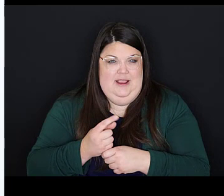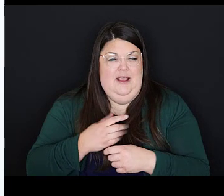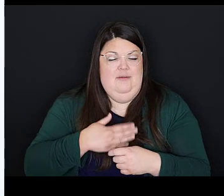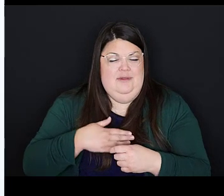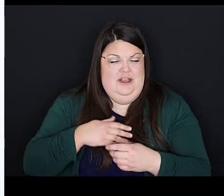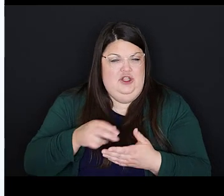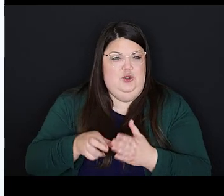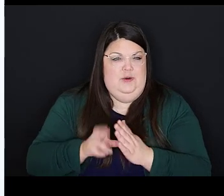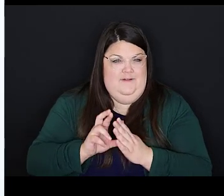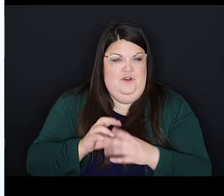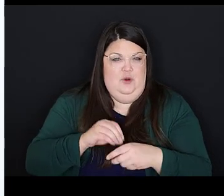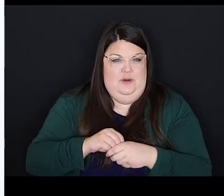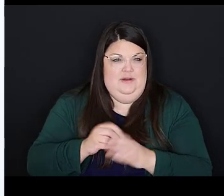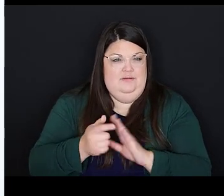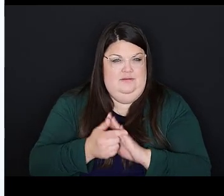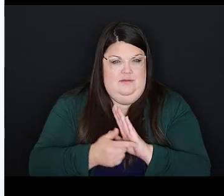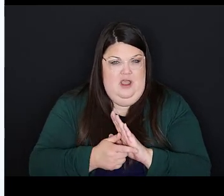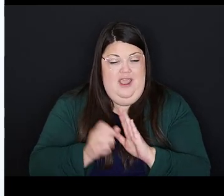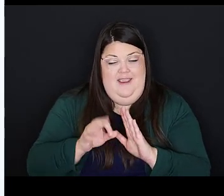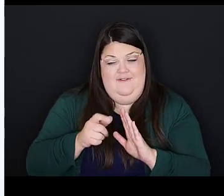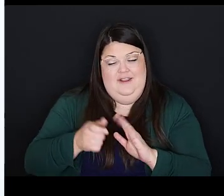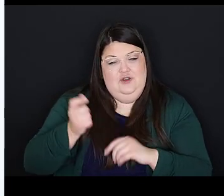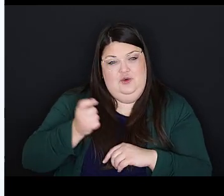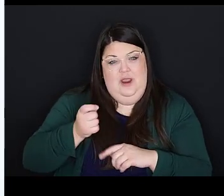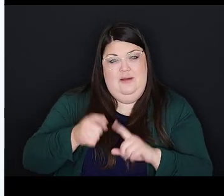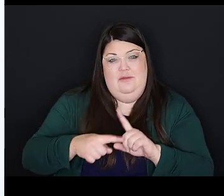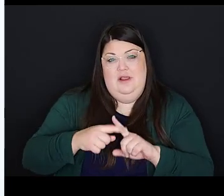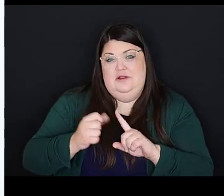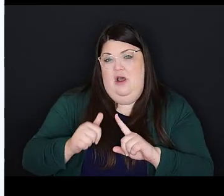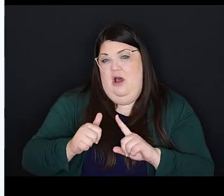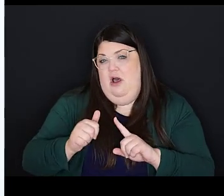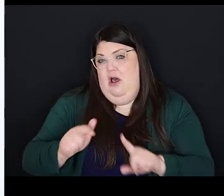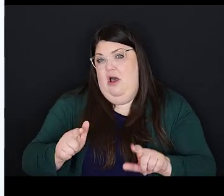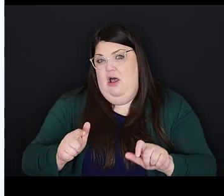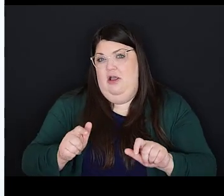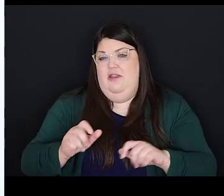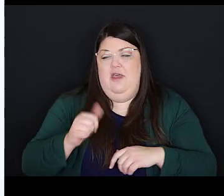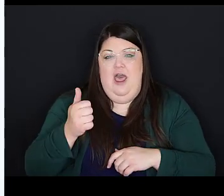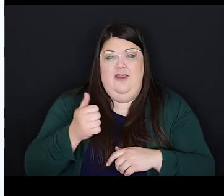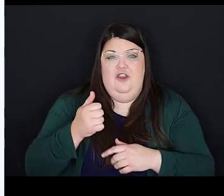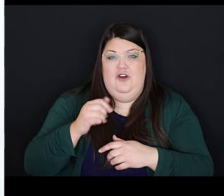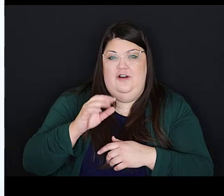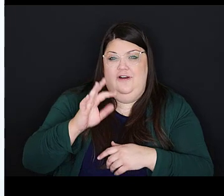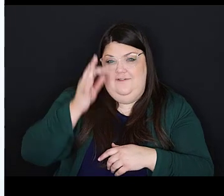Appendix XII, if this grant plus all the other Federal funds you receive exceed $10,000,000.